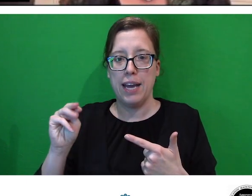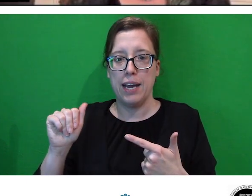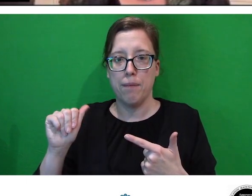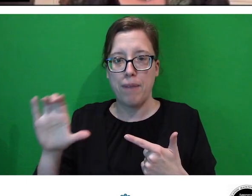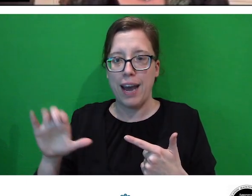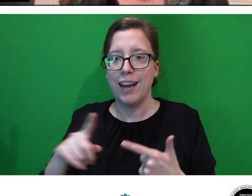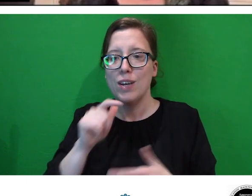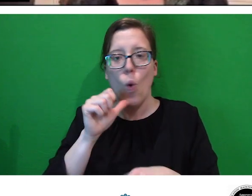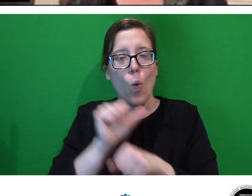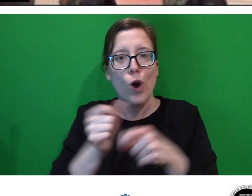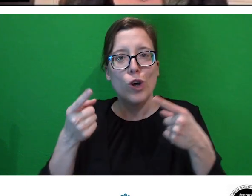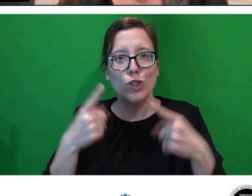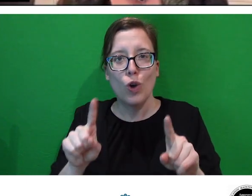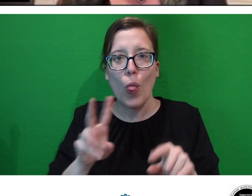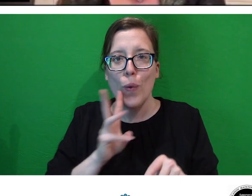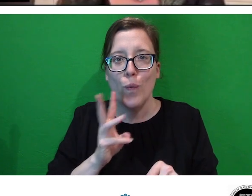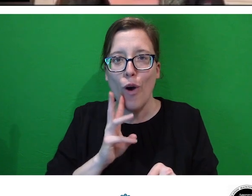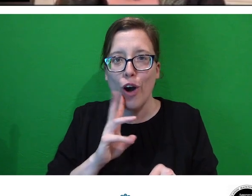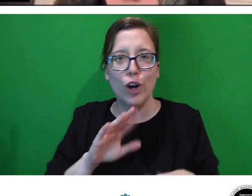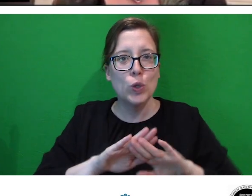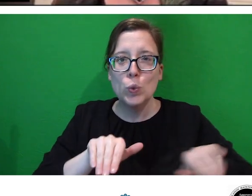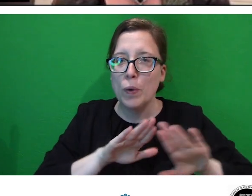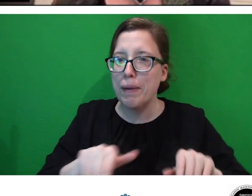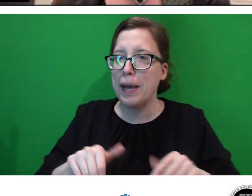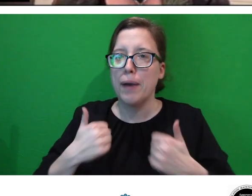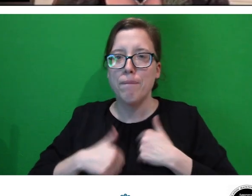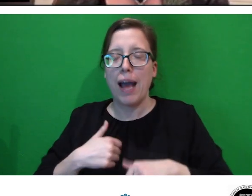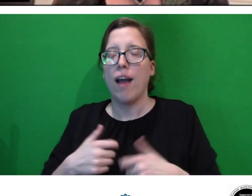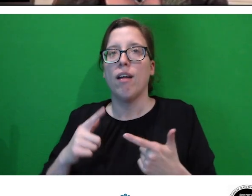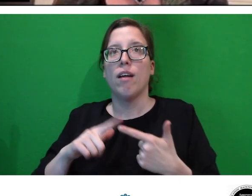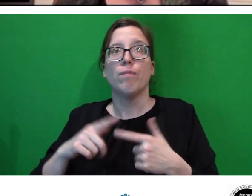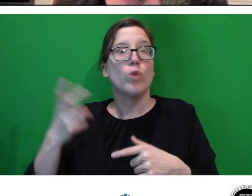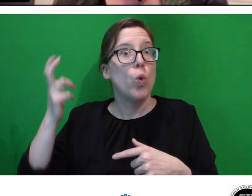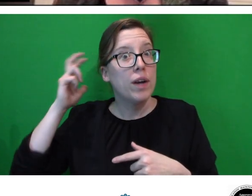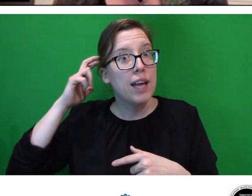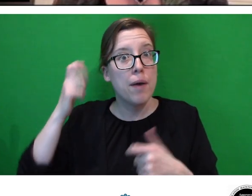Go Talk, BIGmack, others– they don't work in a swimming pool.